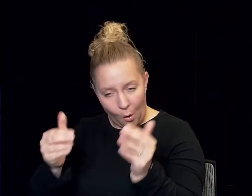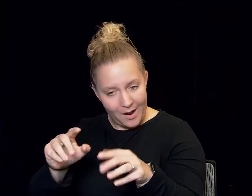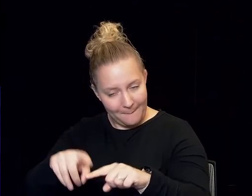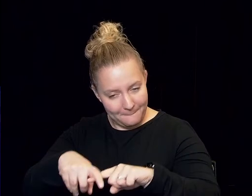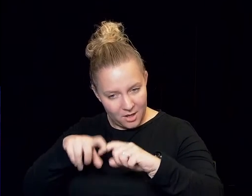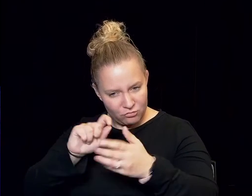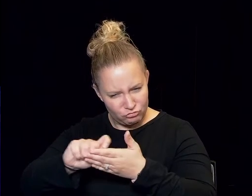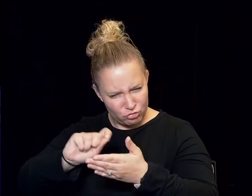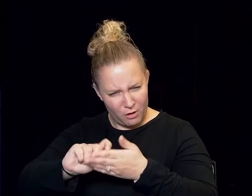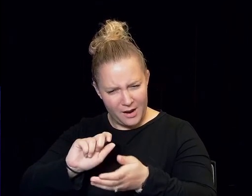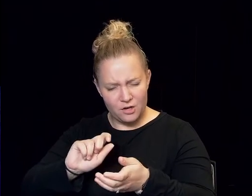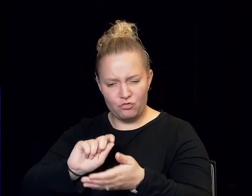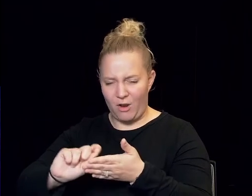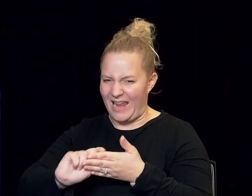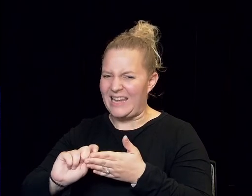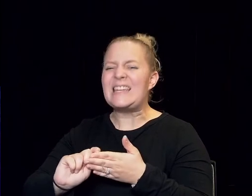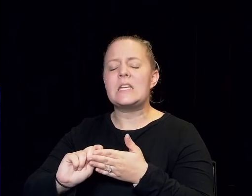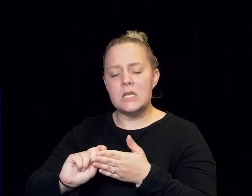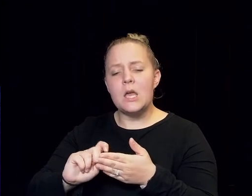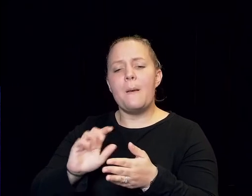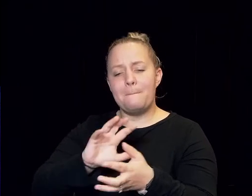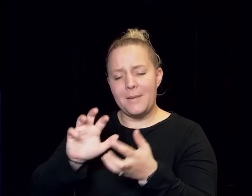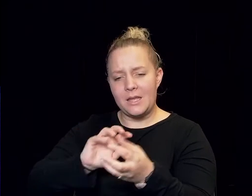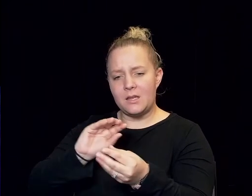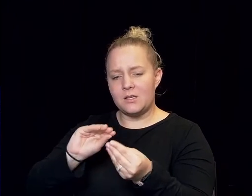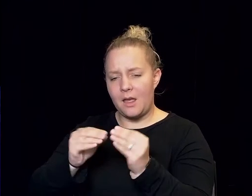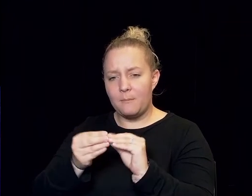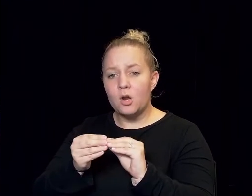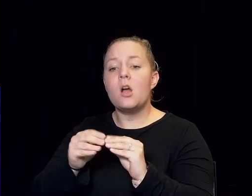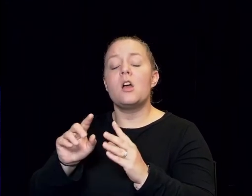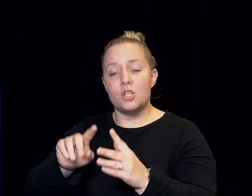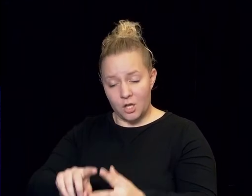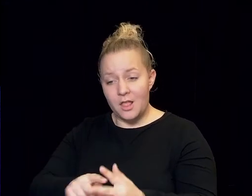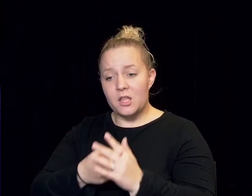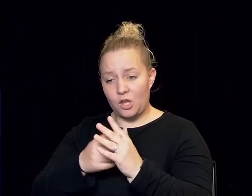as a mixed number and then push play when you have that correct or when you have that answer to check